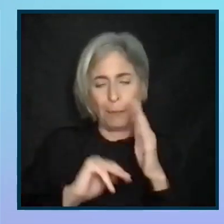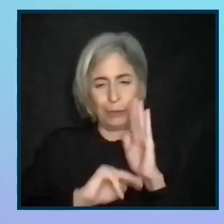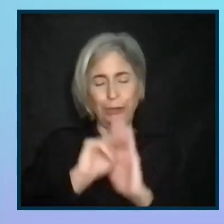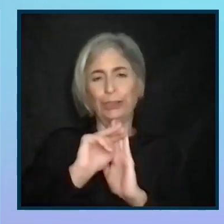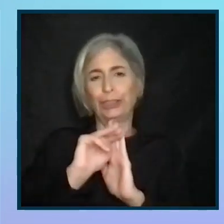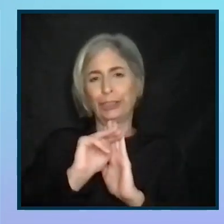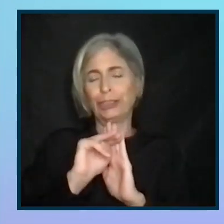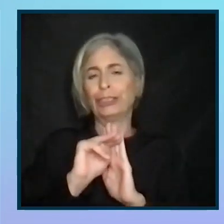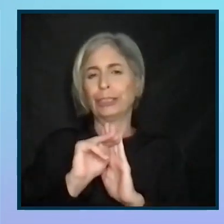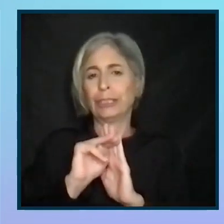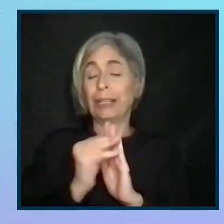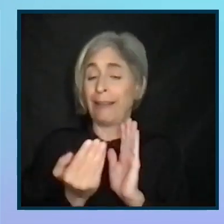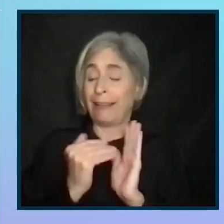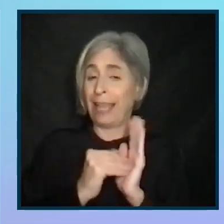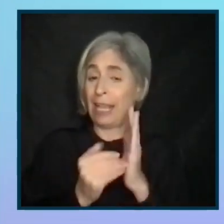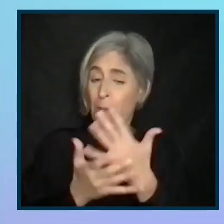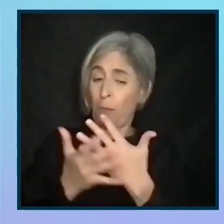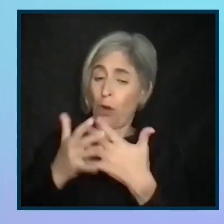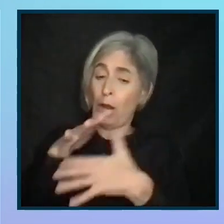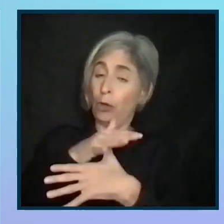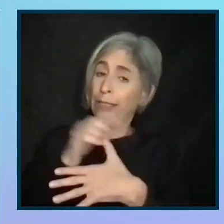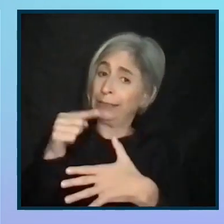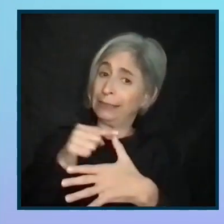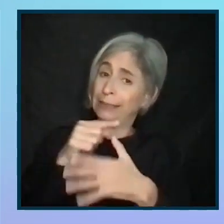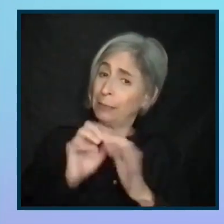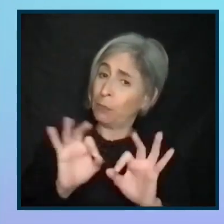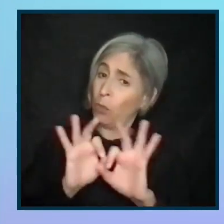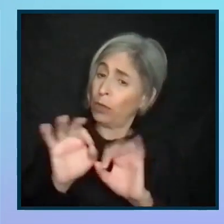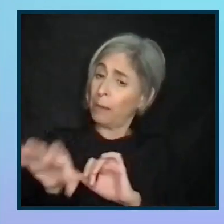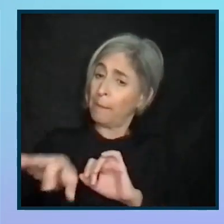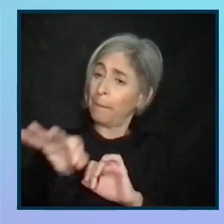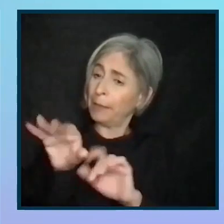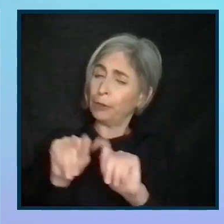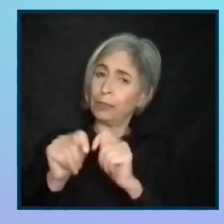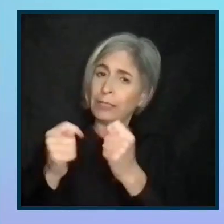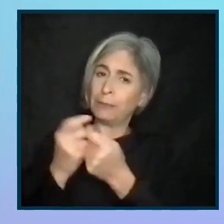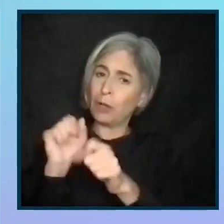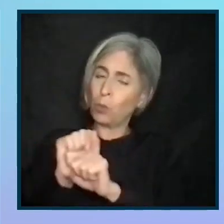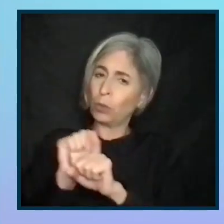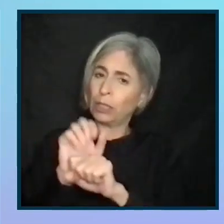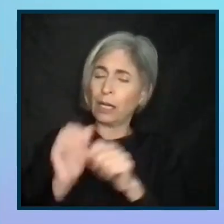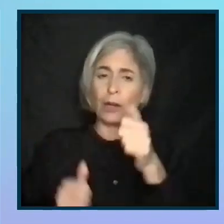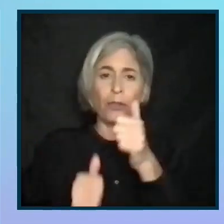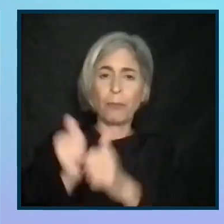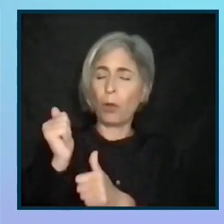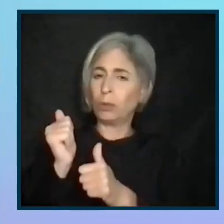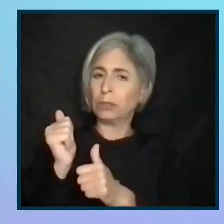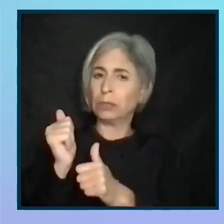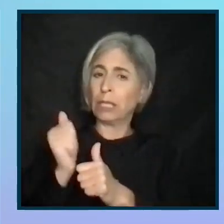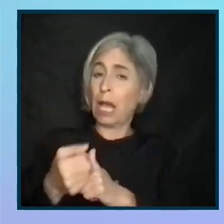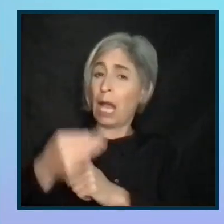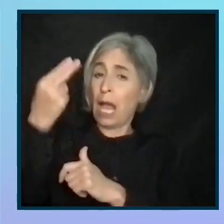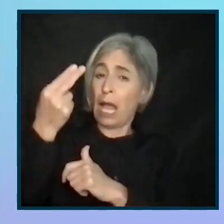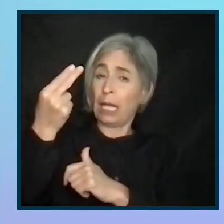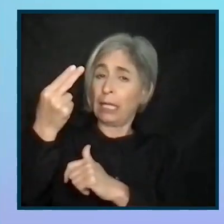And once again, prioritization is key. So you can pick your teams that are working on your most highly trafficked